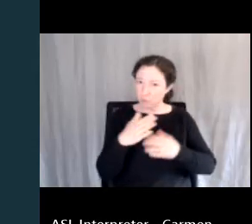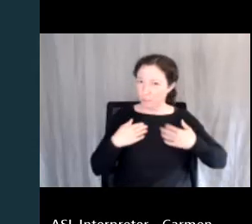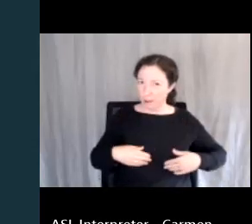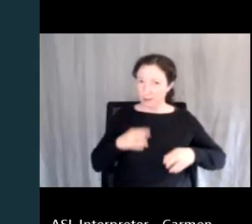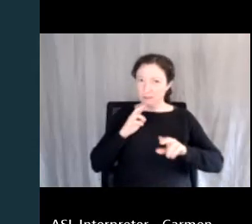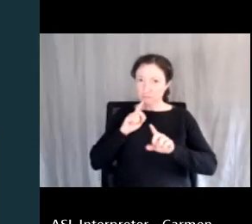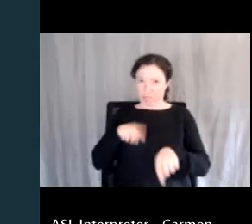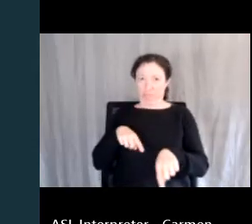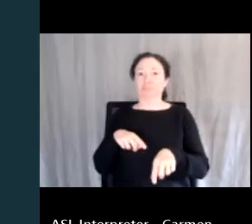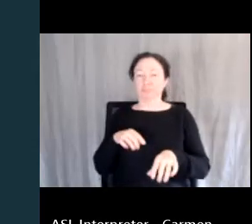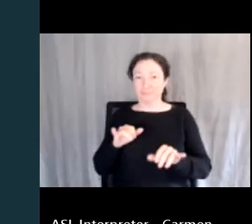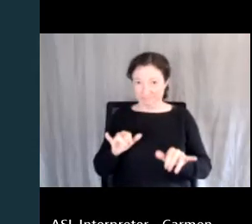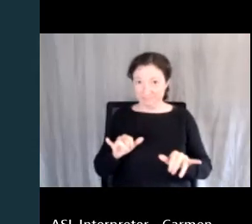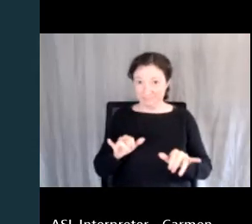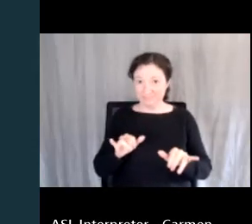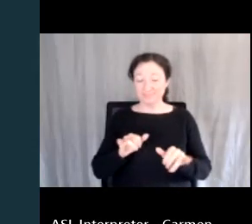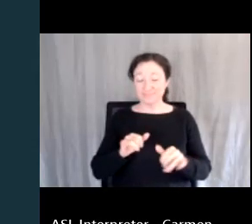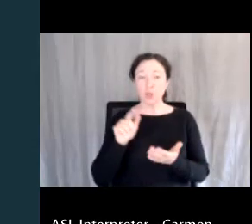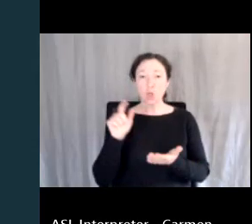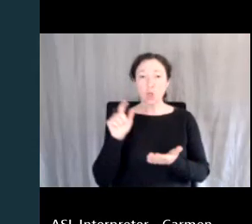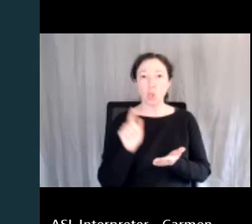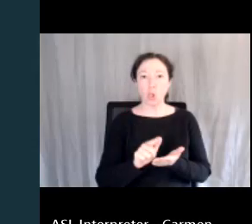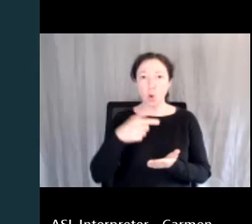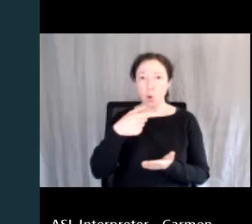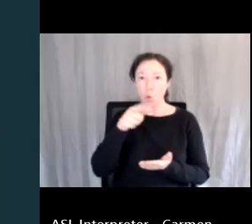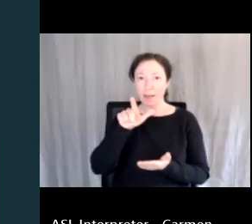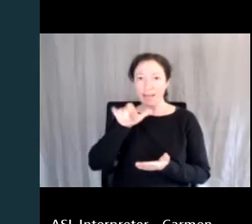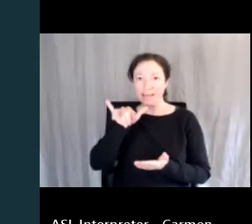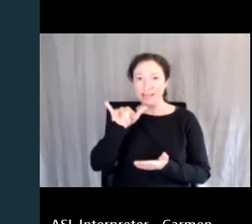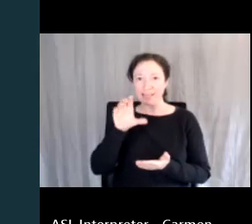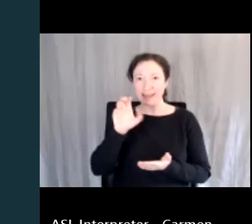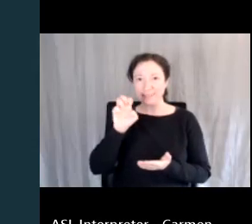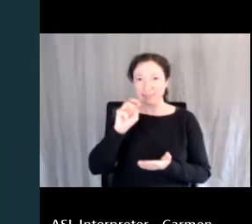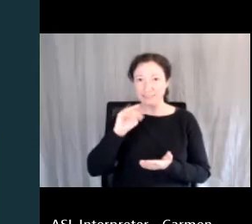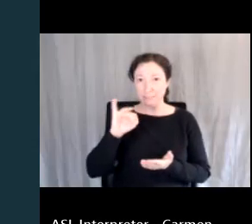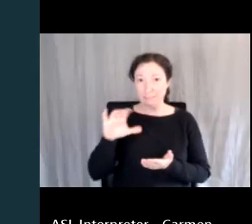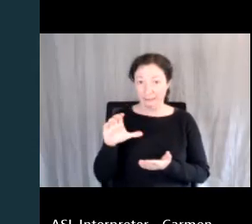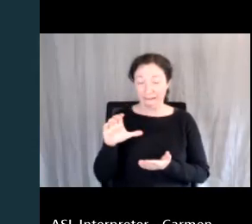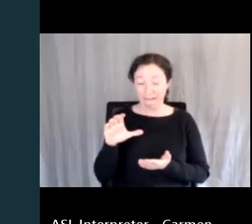We were talking about low glycemic load. It's whole foods. It takes out gluten, legumes, grains, dairy.